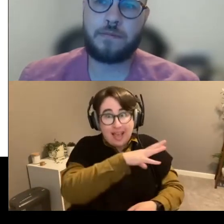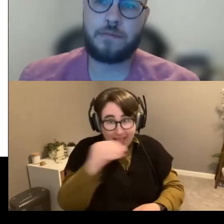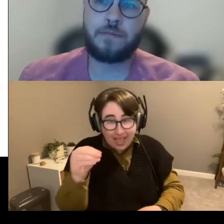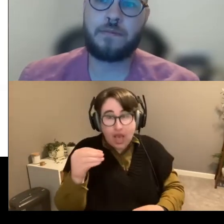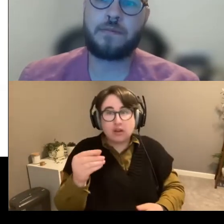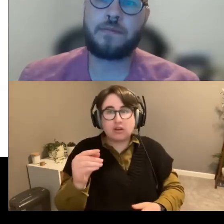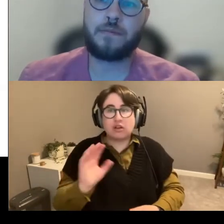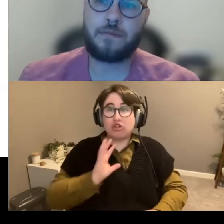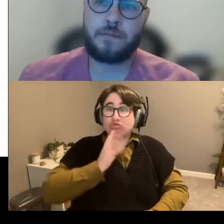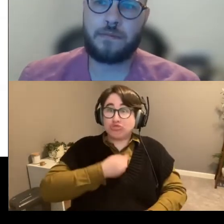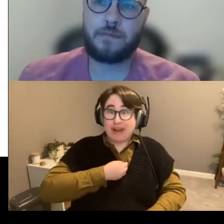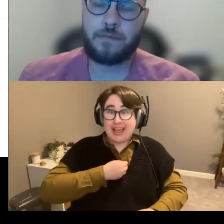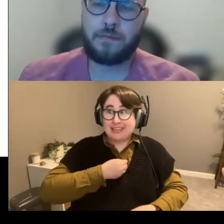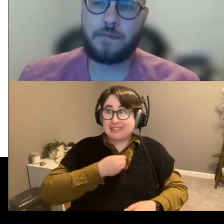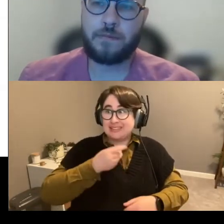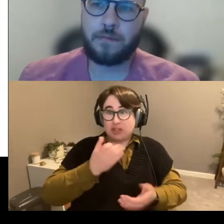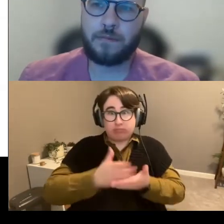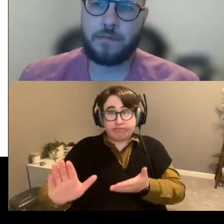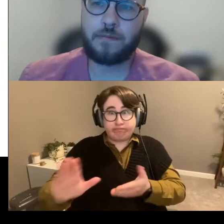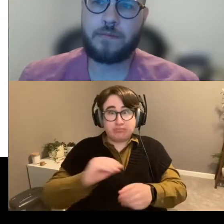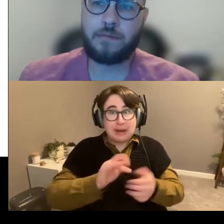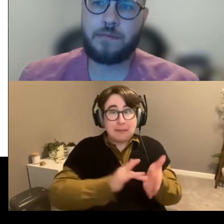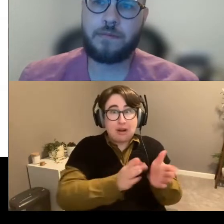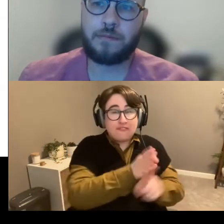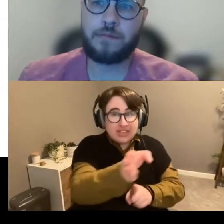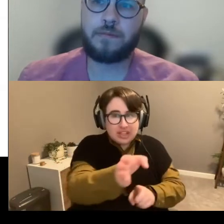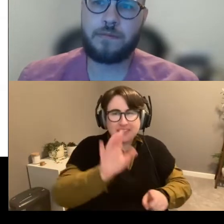that is currently occurring and that we need to be aware of